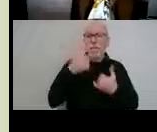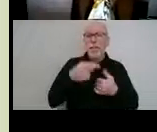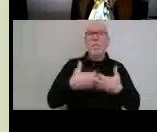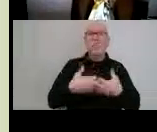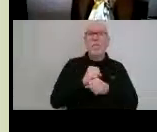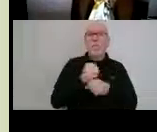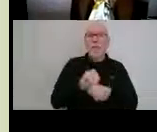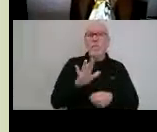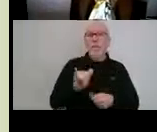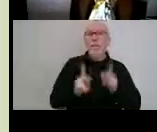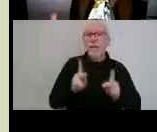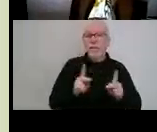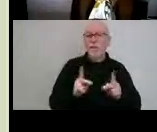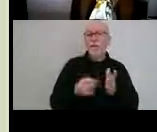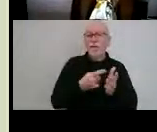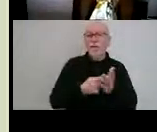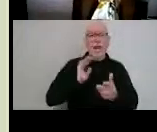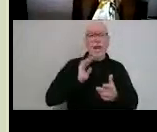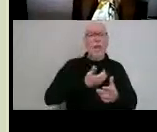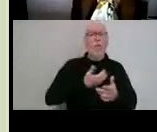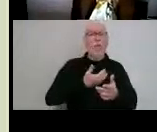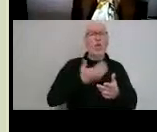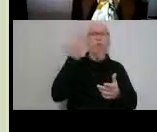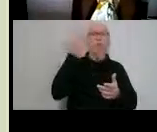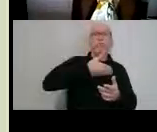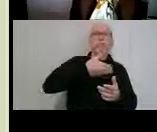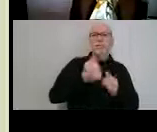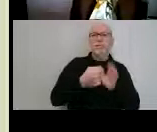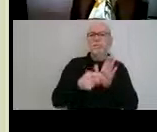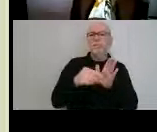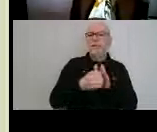And sometimes our own blind spots are reflected in the technology that we create.